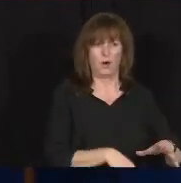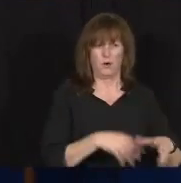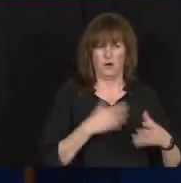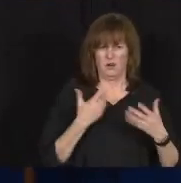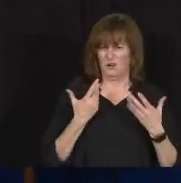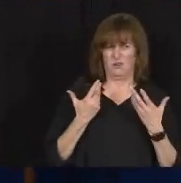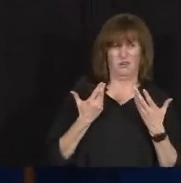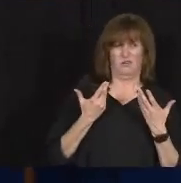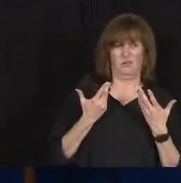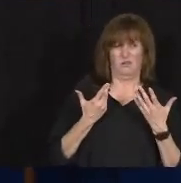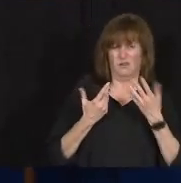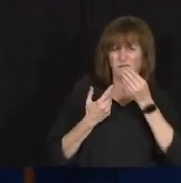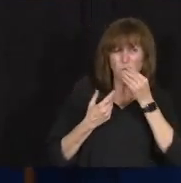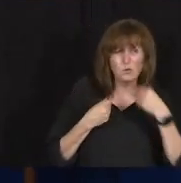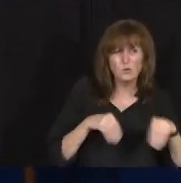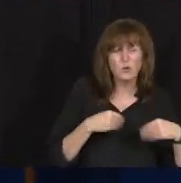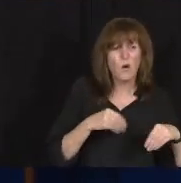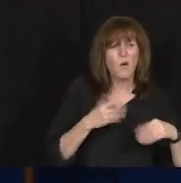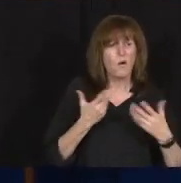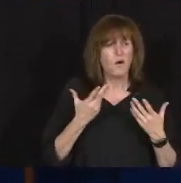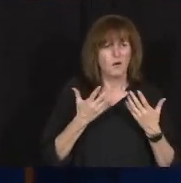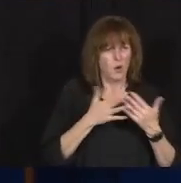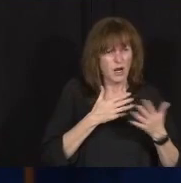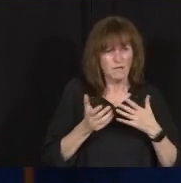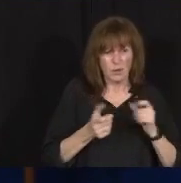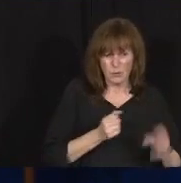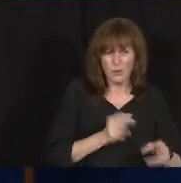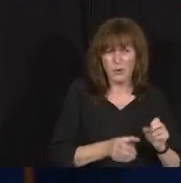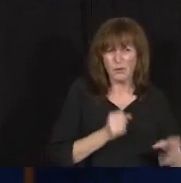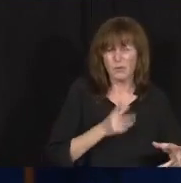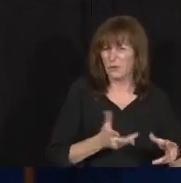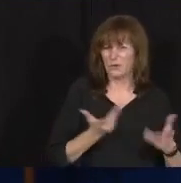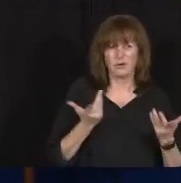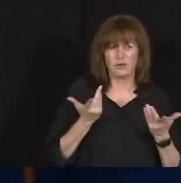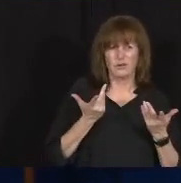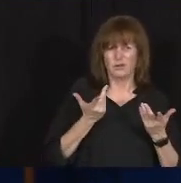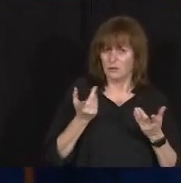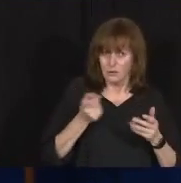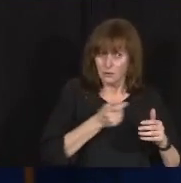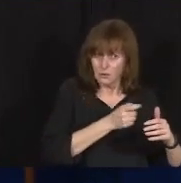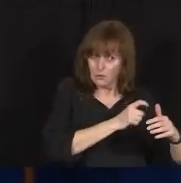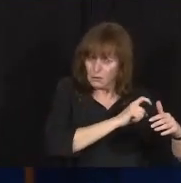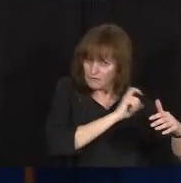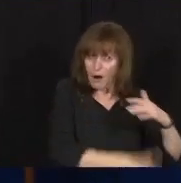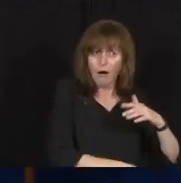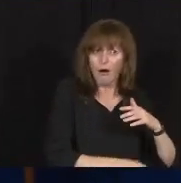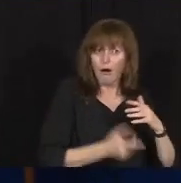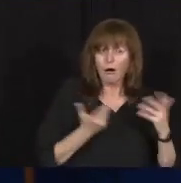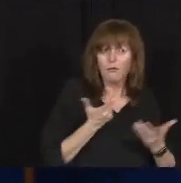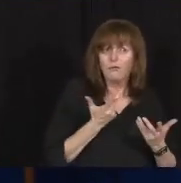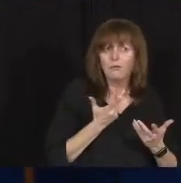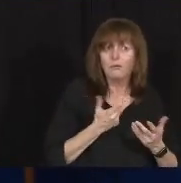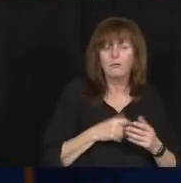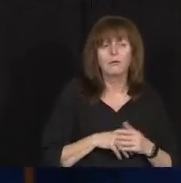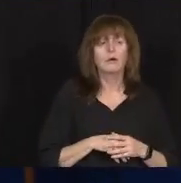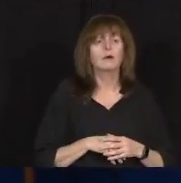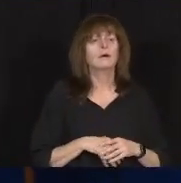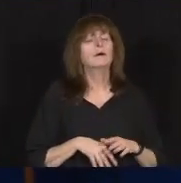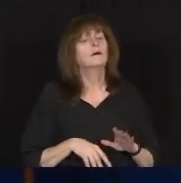I agree 100 percent, this conversation has come up numerous times. I encourage everyone, number one, don't litter.